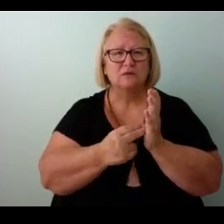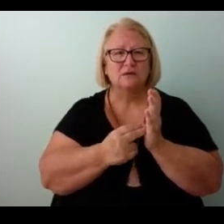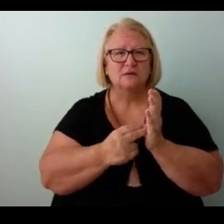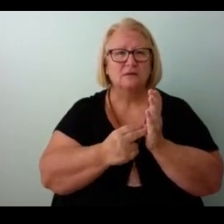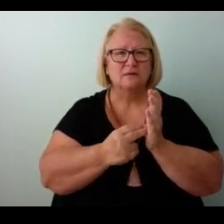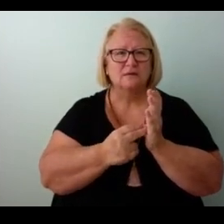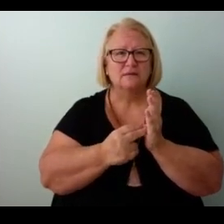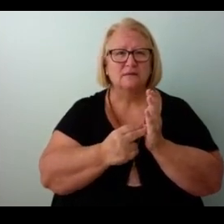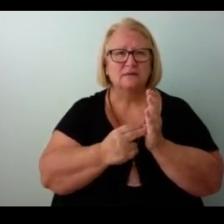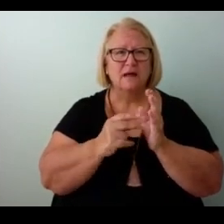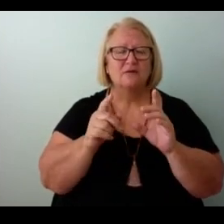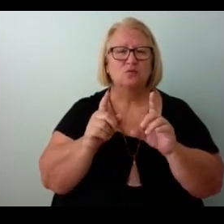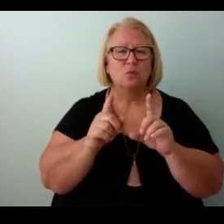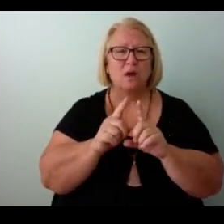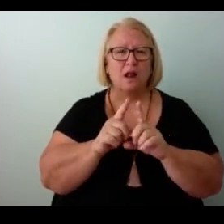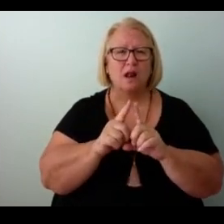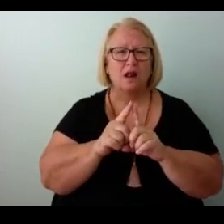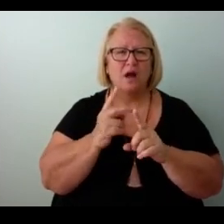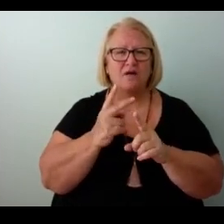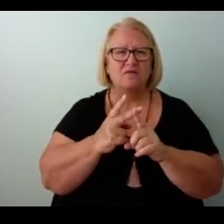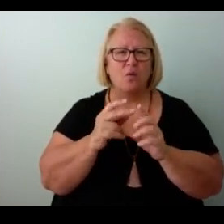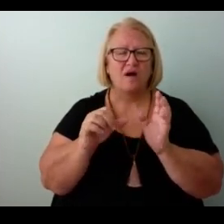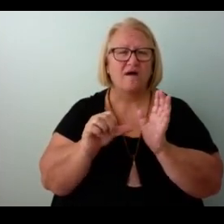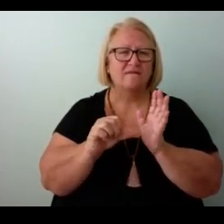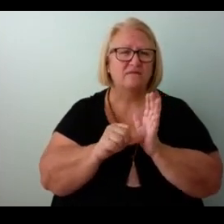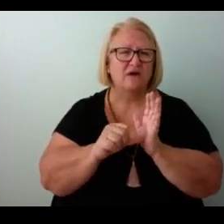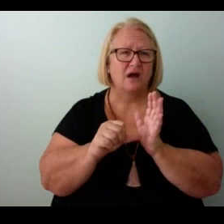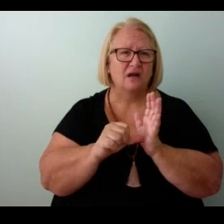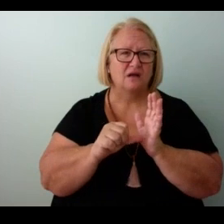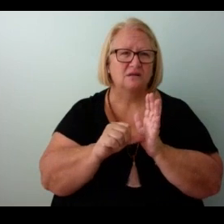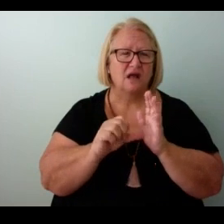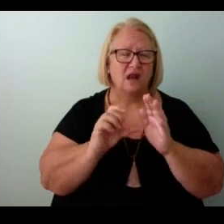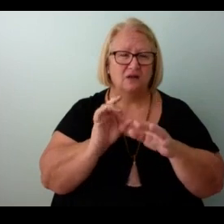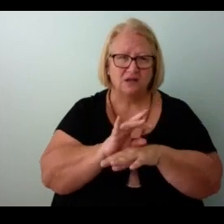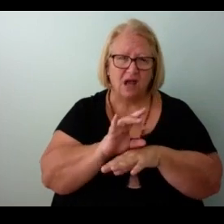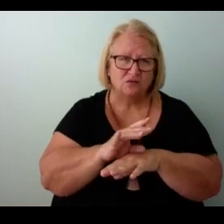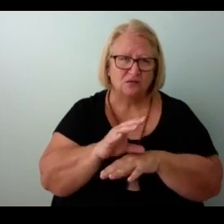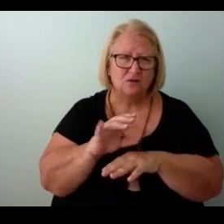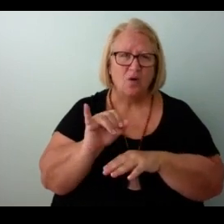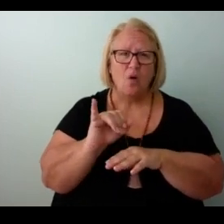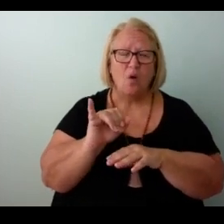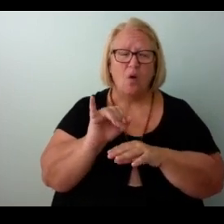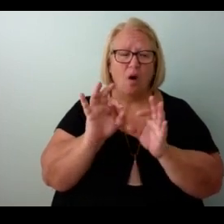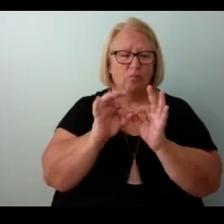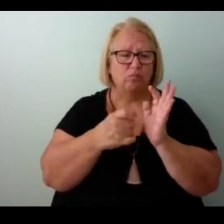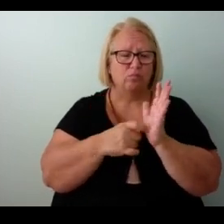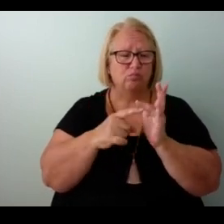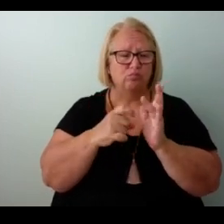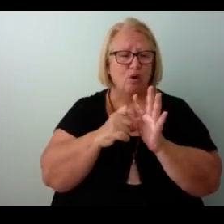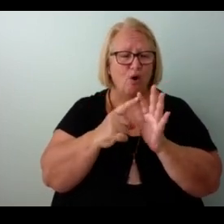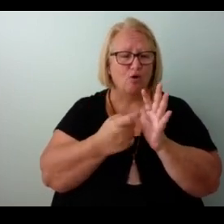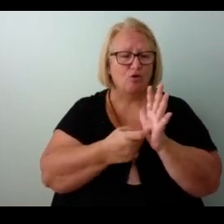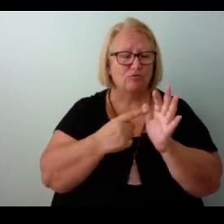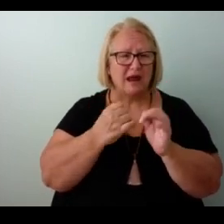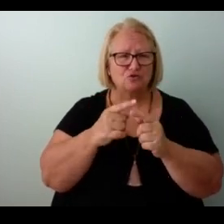for financial counsellors or brokerage support that are available to help support families